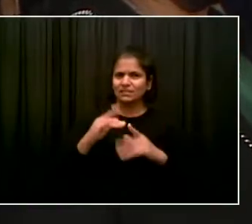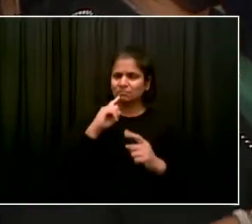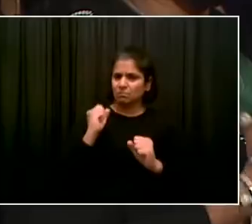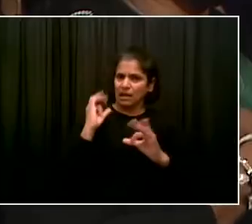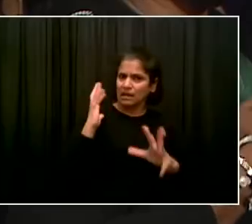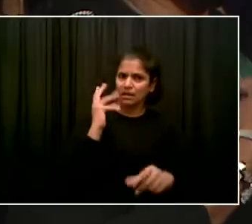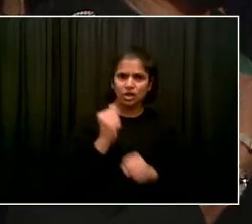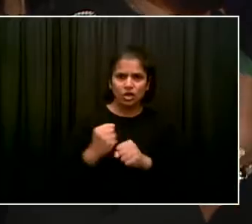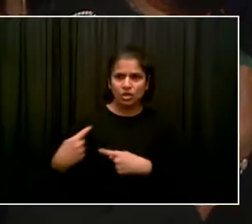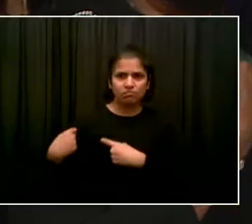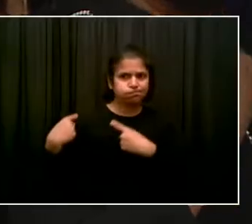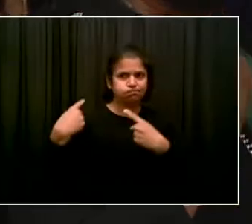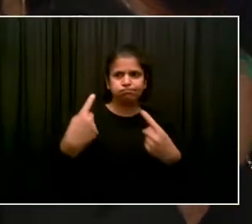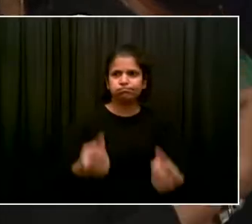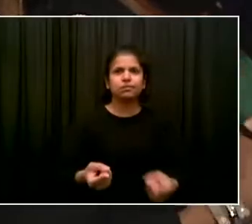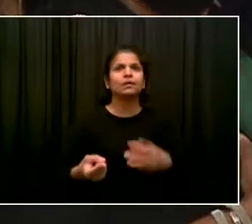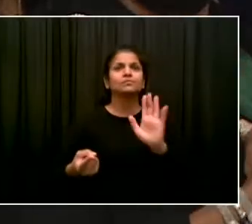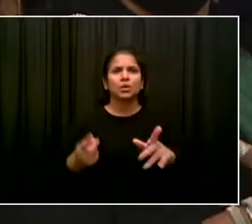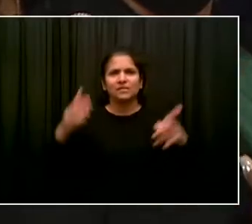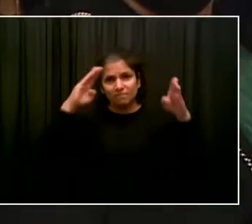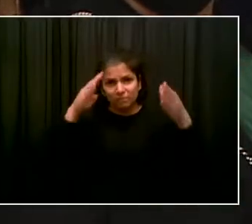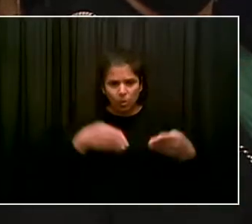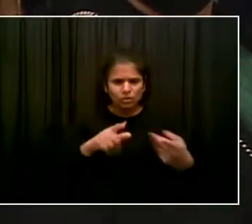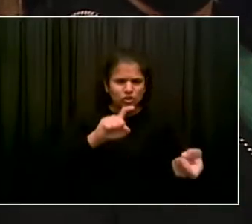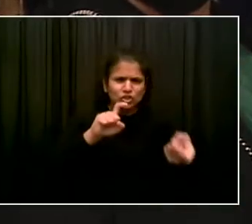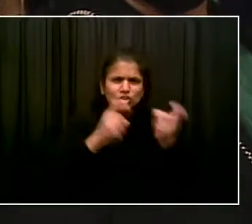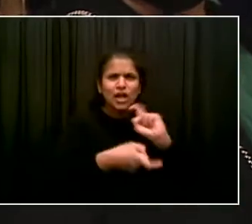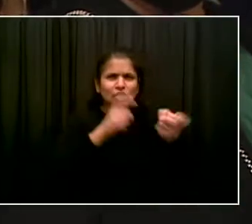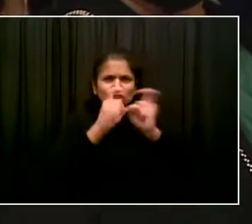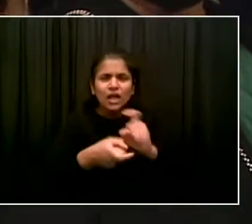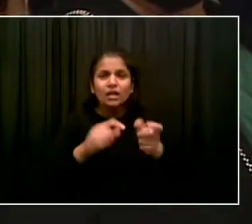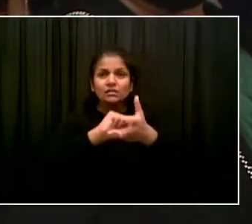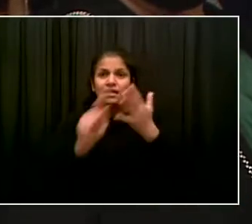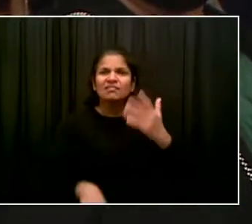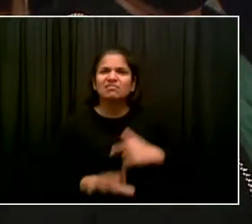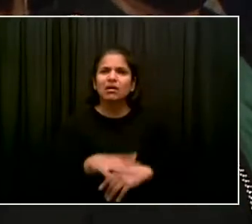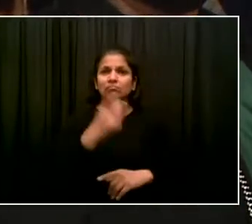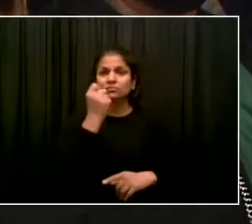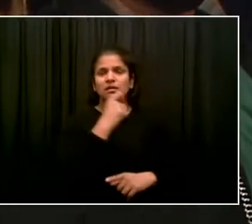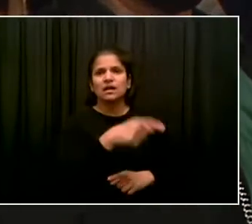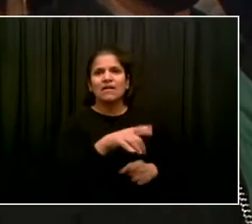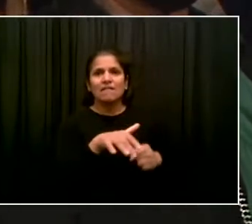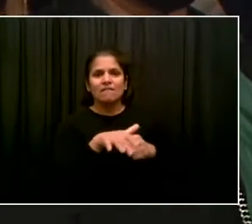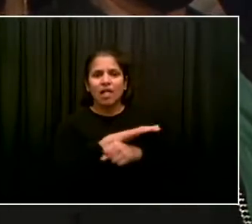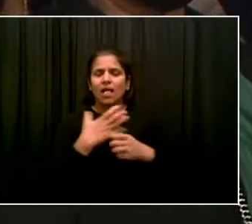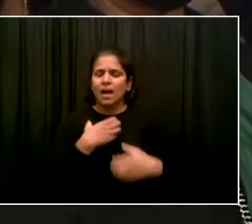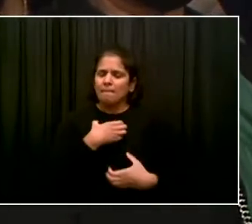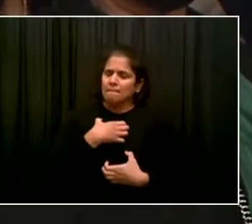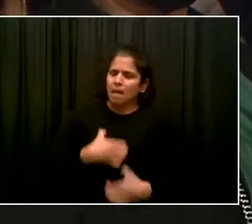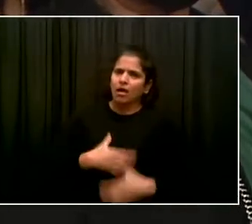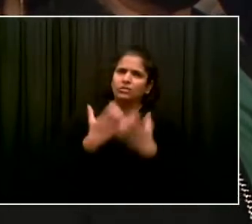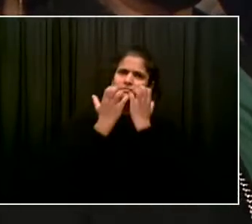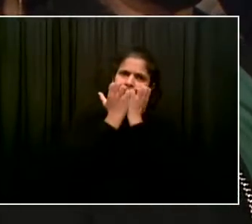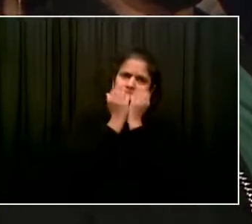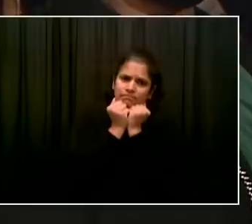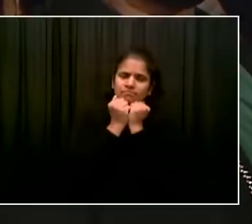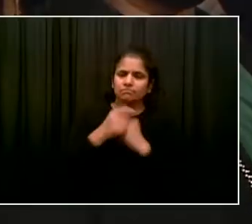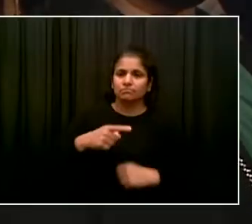CITY BEEN A CONSCIENCE AND A VOICE FOR CHANGE BUT A VOICE OF COMPASSION AND